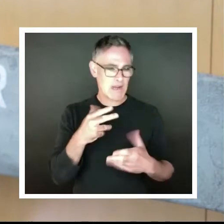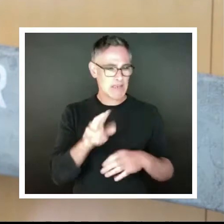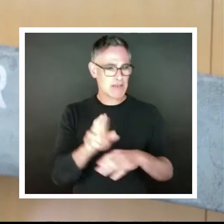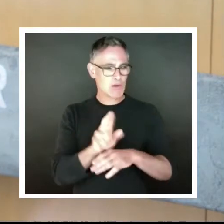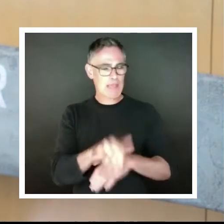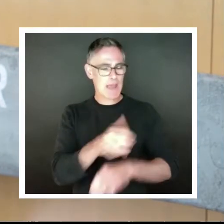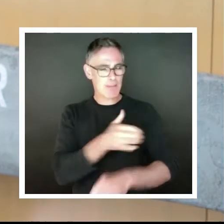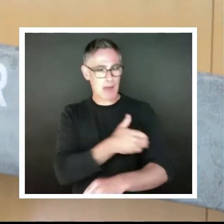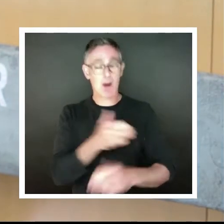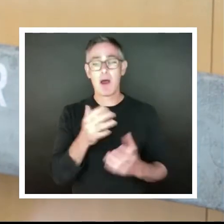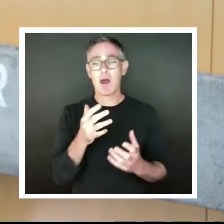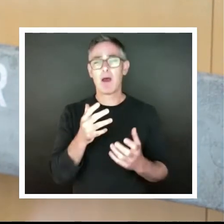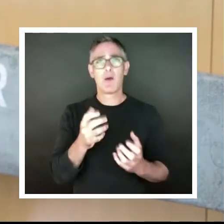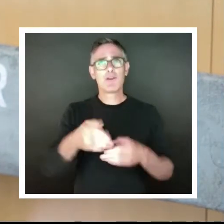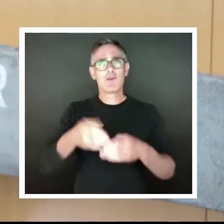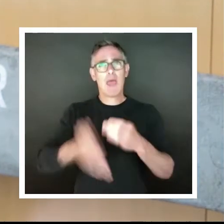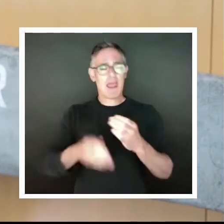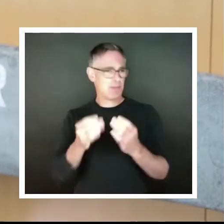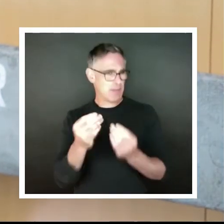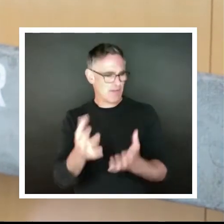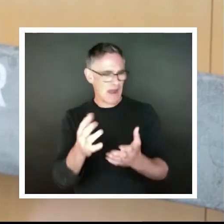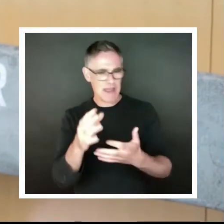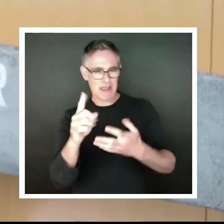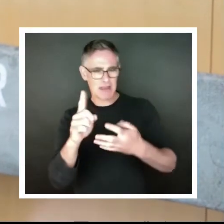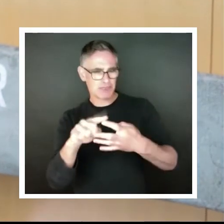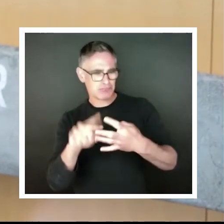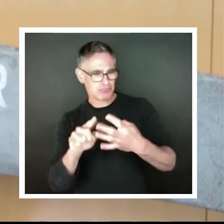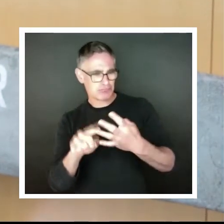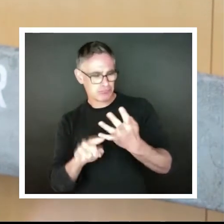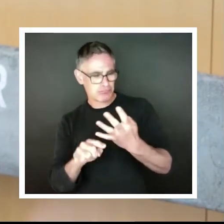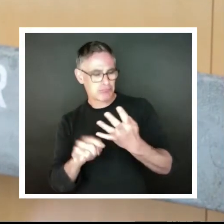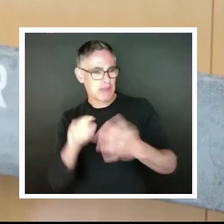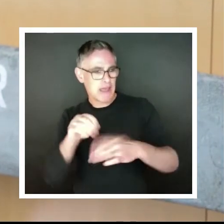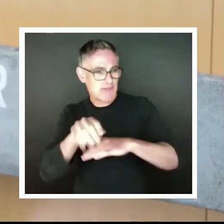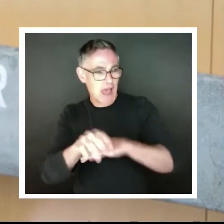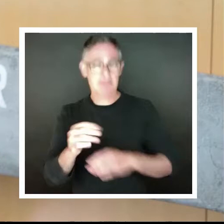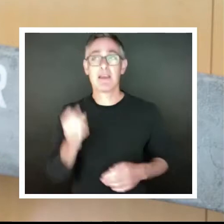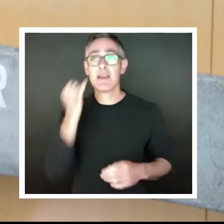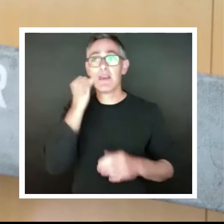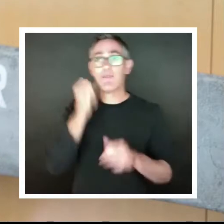four important bits of advice that will serve you well. If you follow this advice,